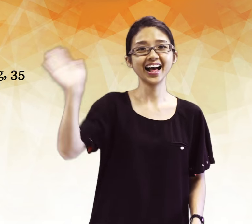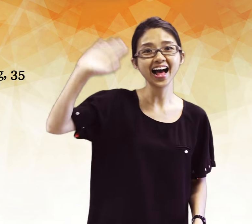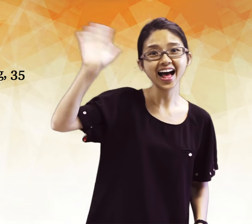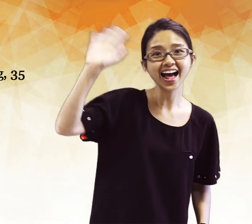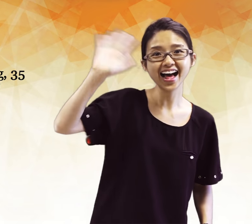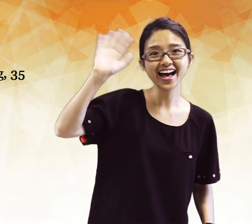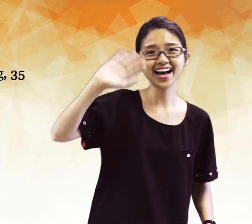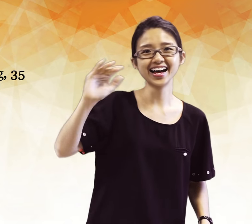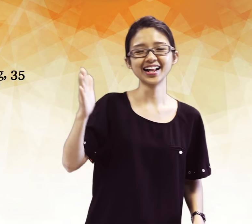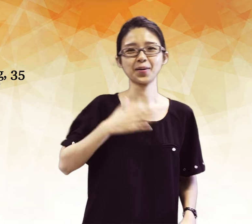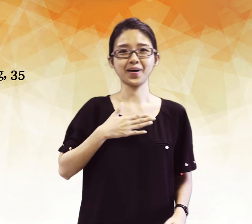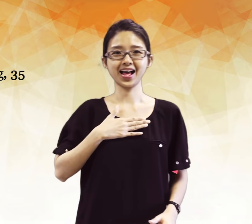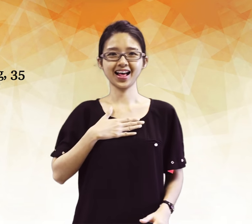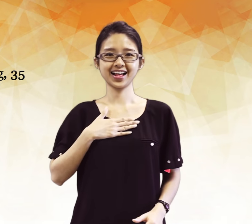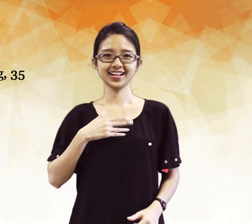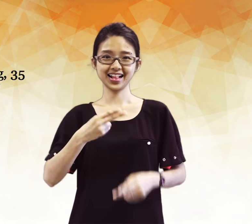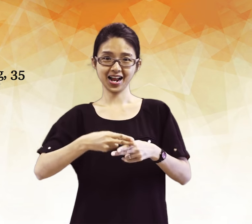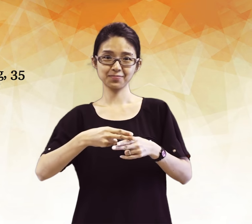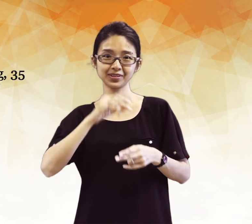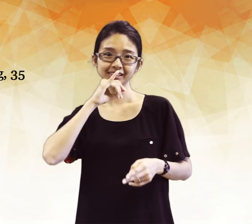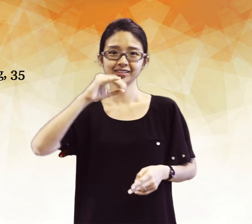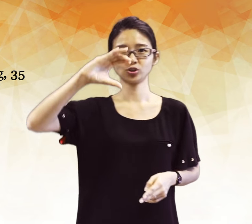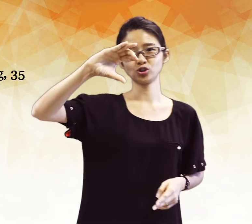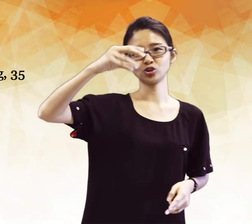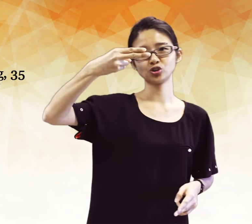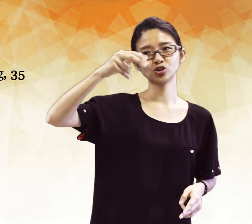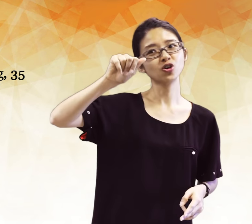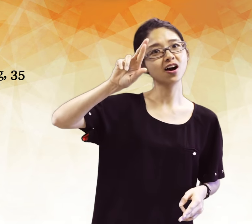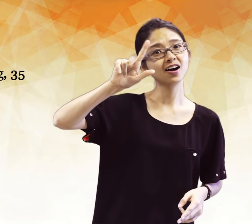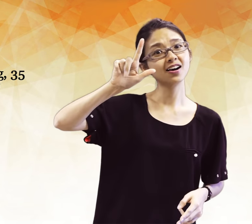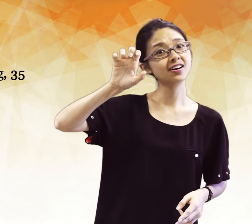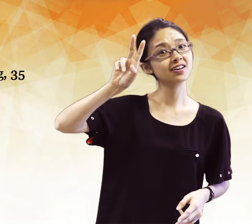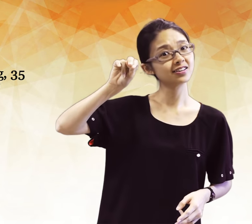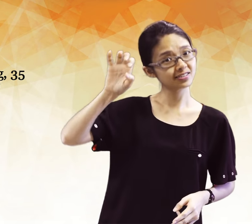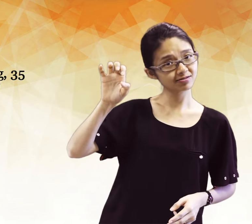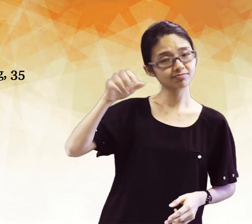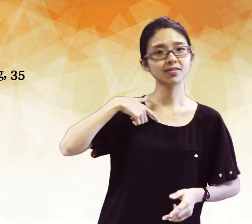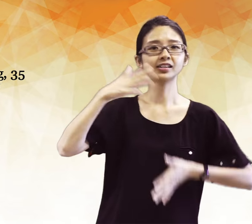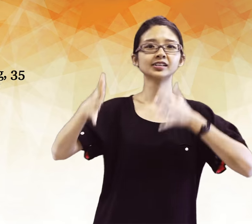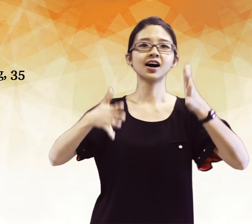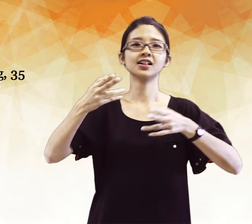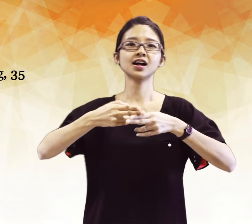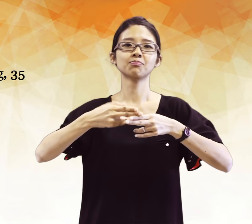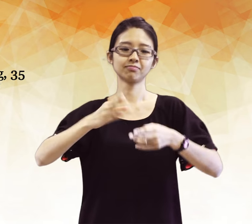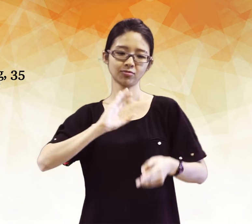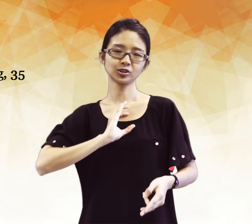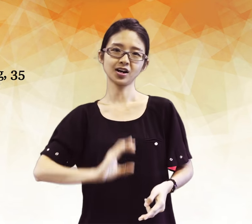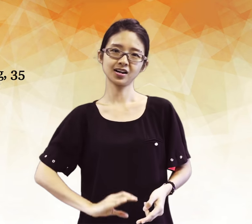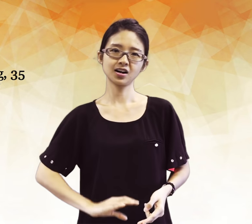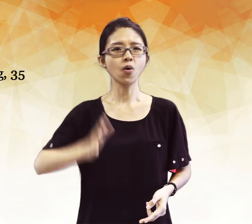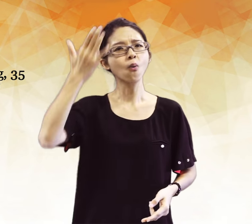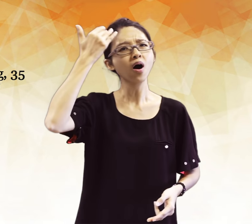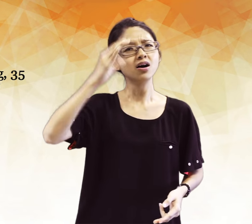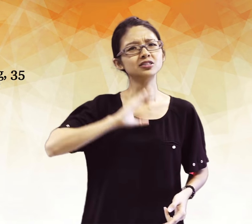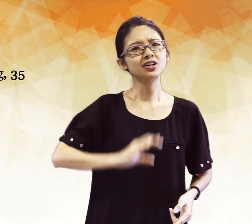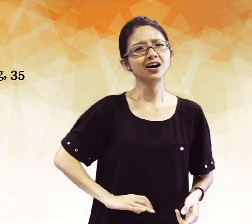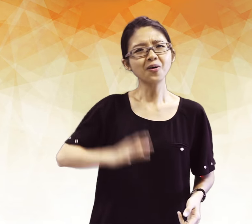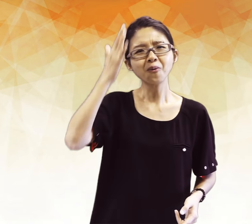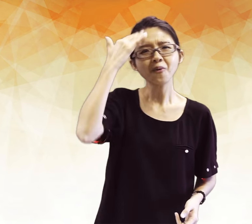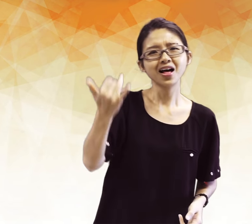Hi, my name is Charlene.